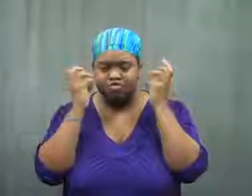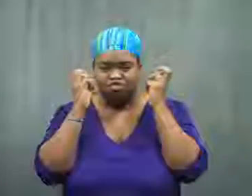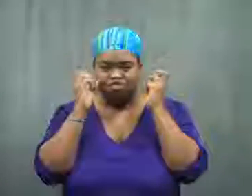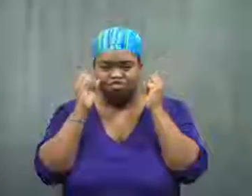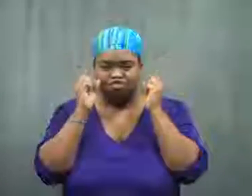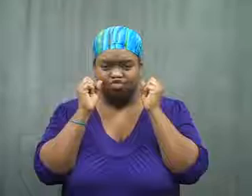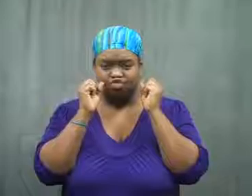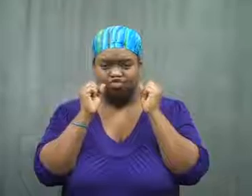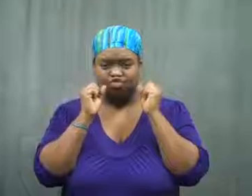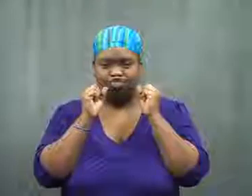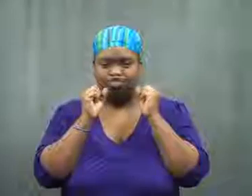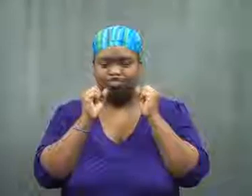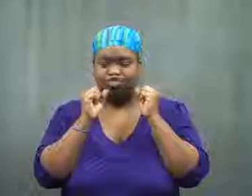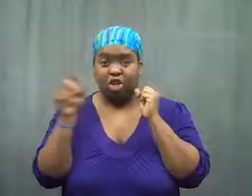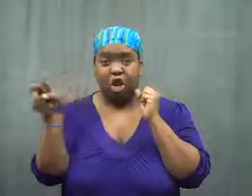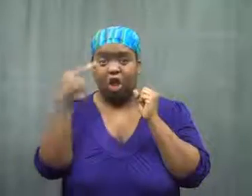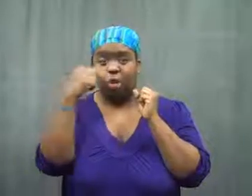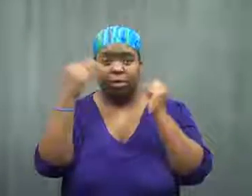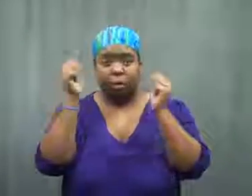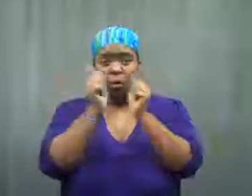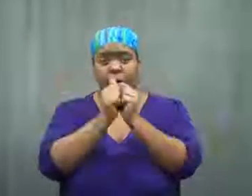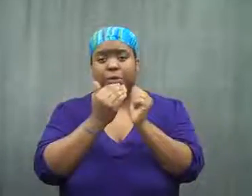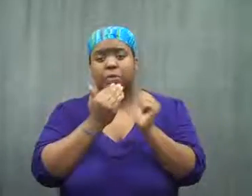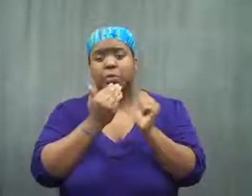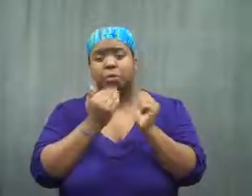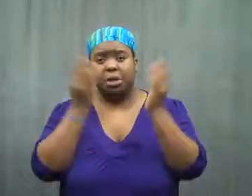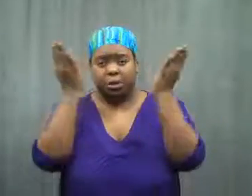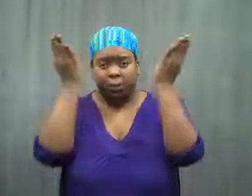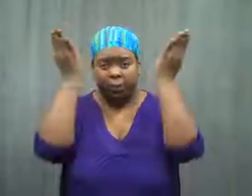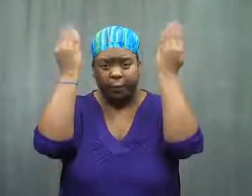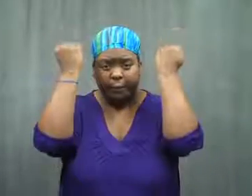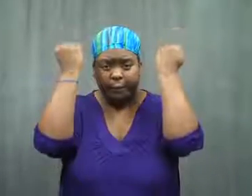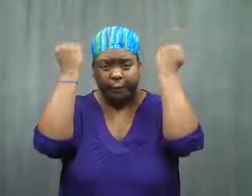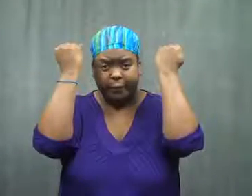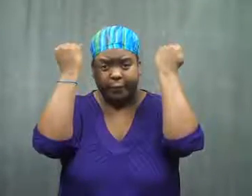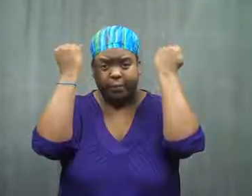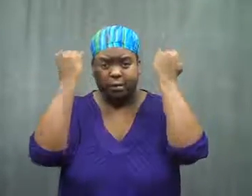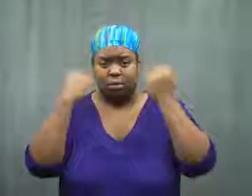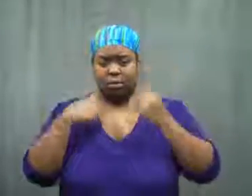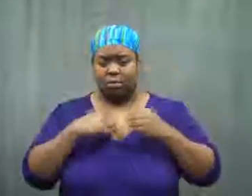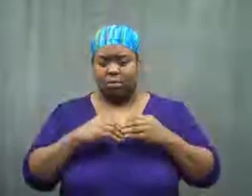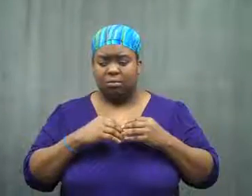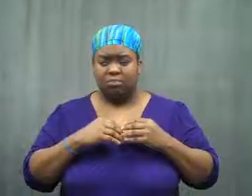He looked at me so sweetly with his ears pinned back.